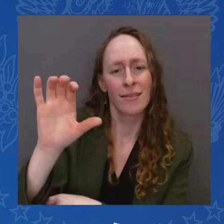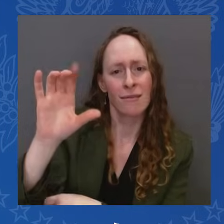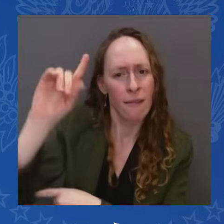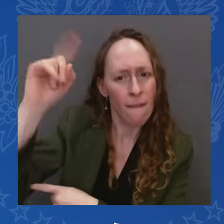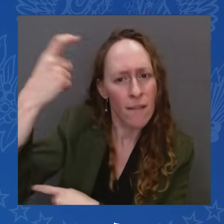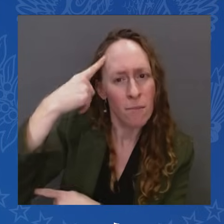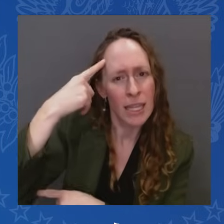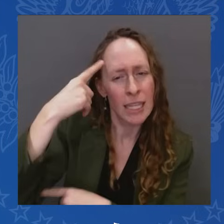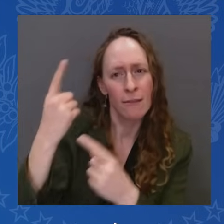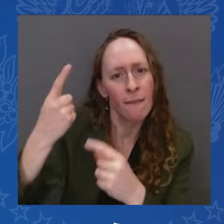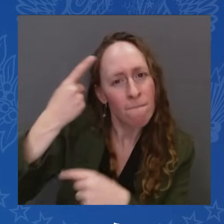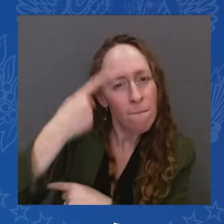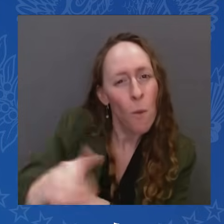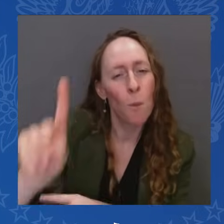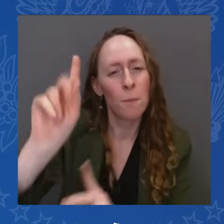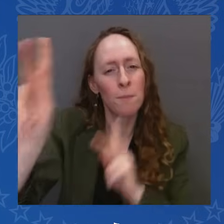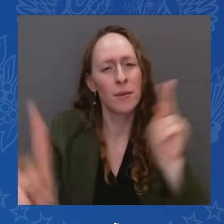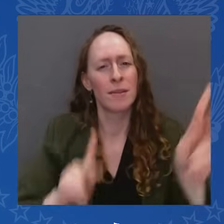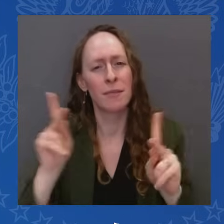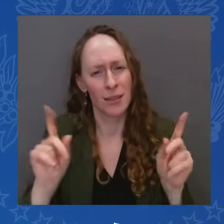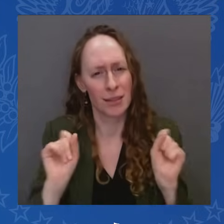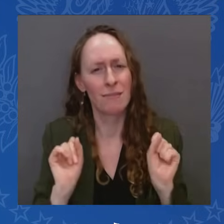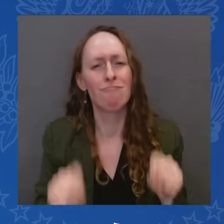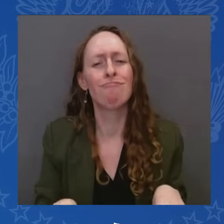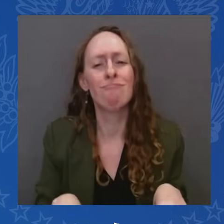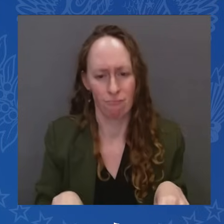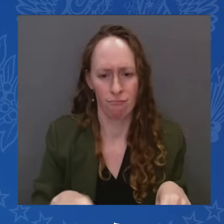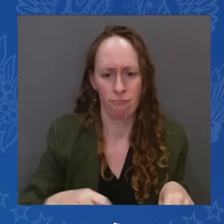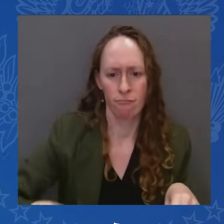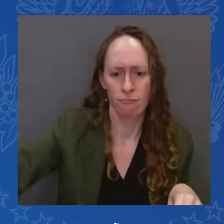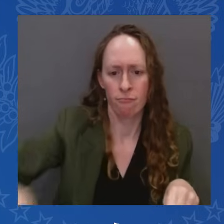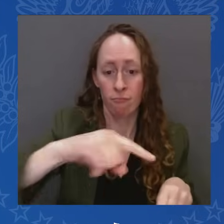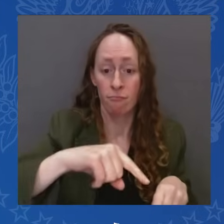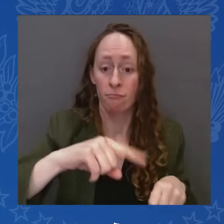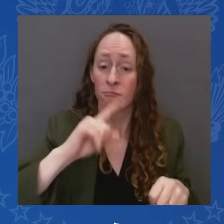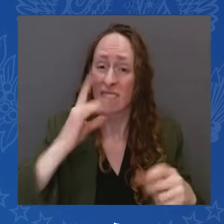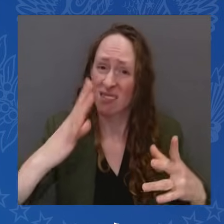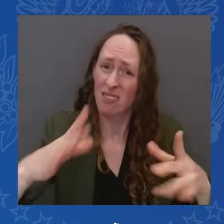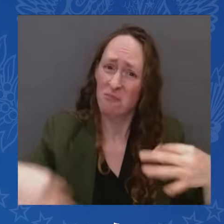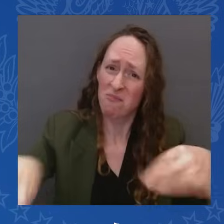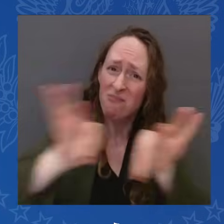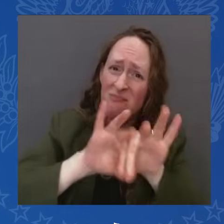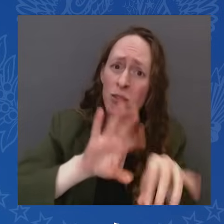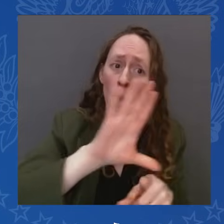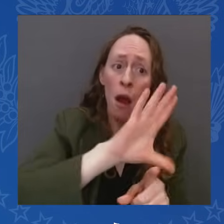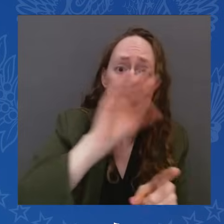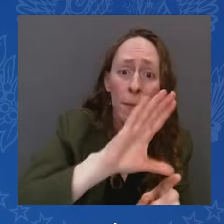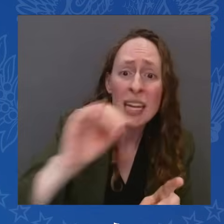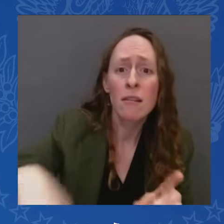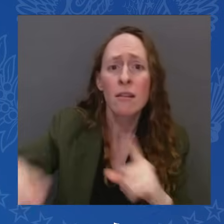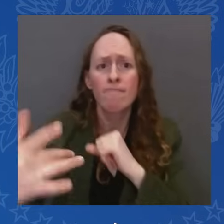technologies, and technology advancement and job creation. And it is important to note